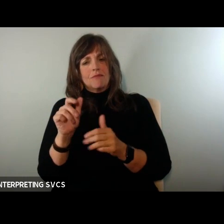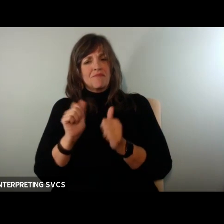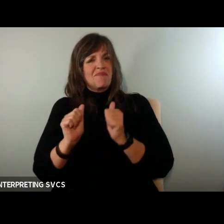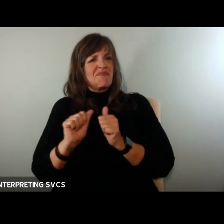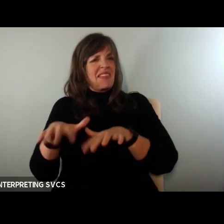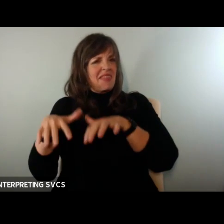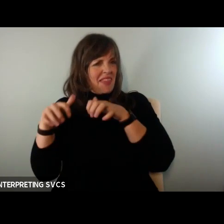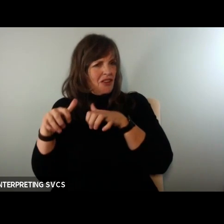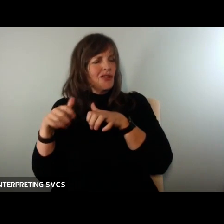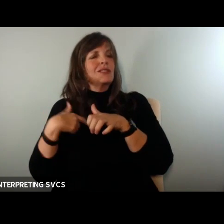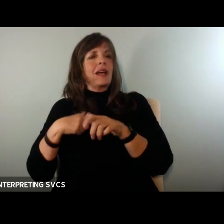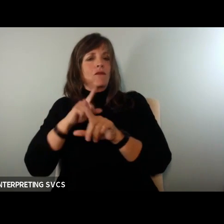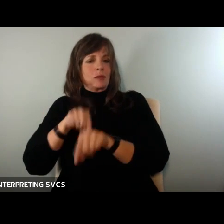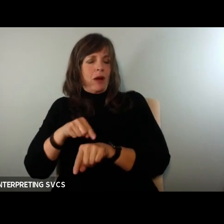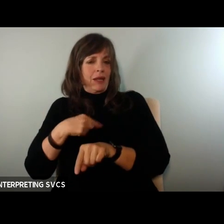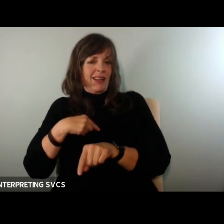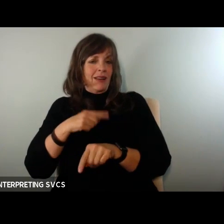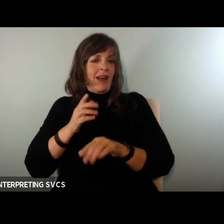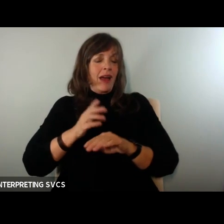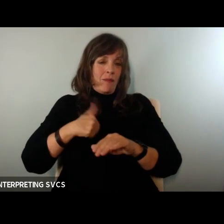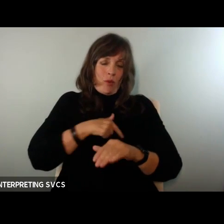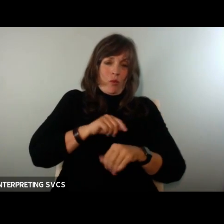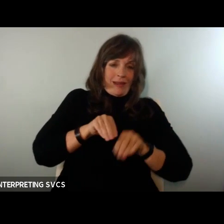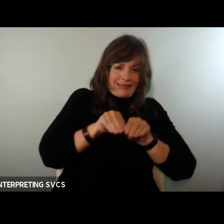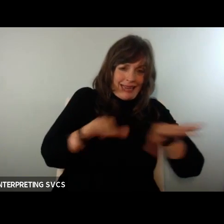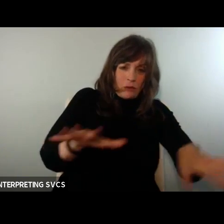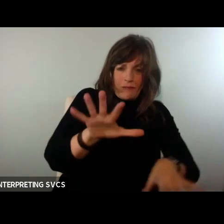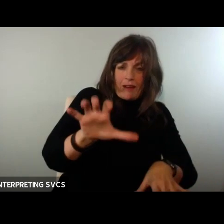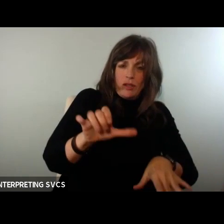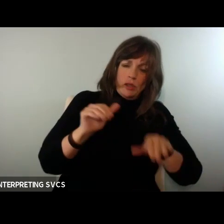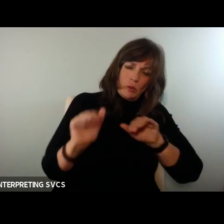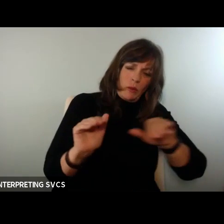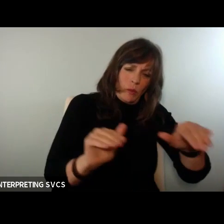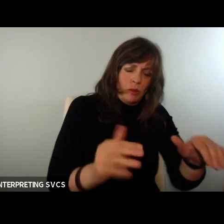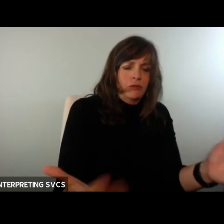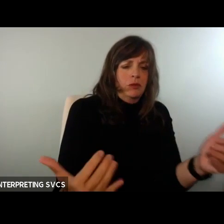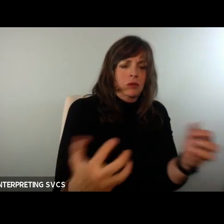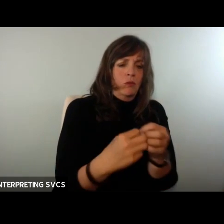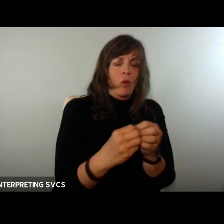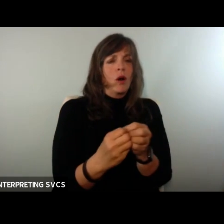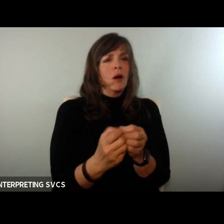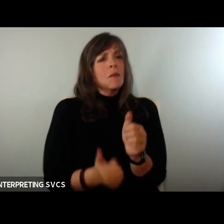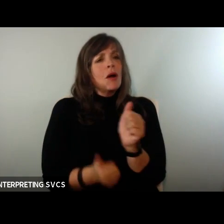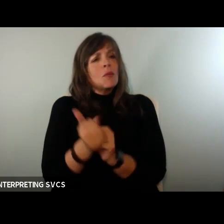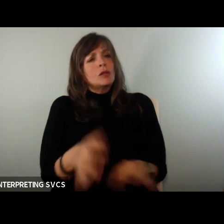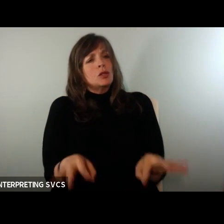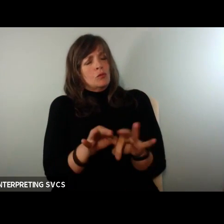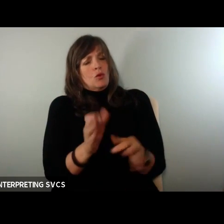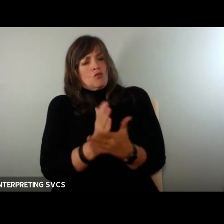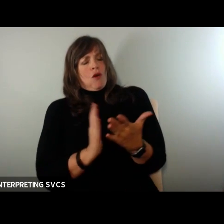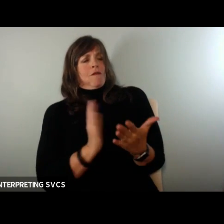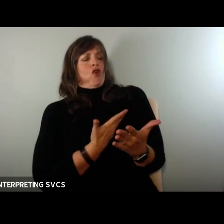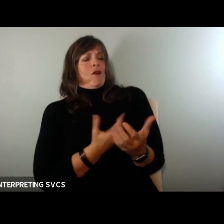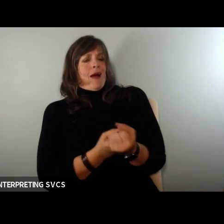The most important tool for us in our advocacy work is your stories. We know that the impact of the current environment